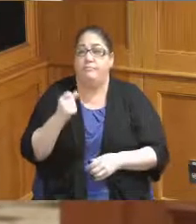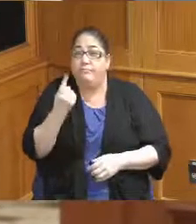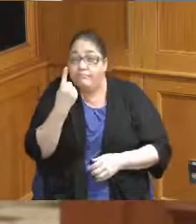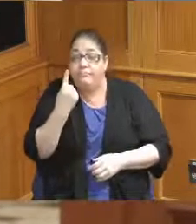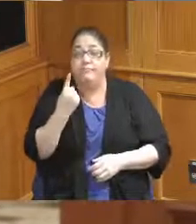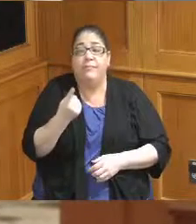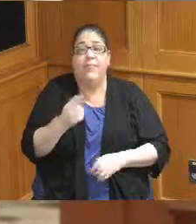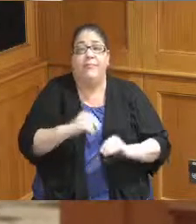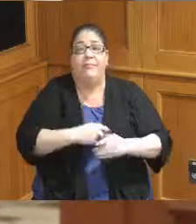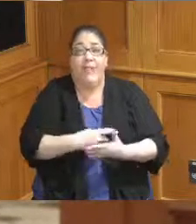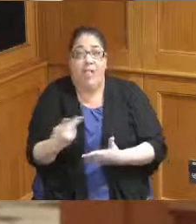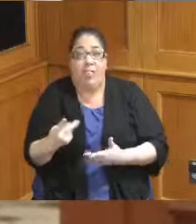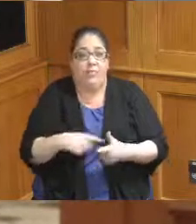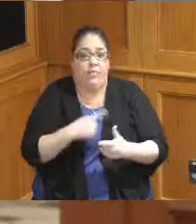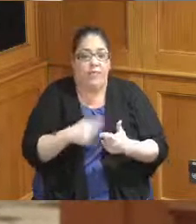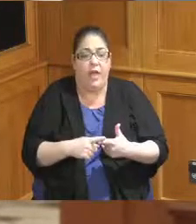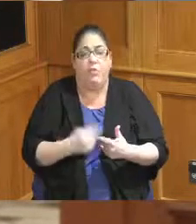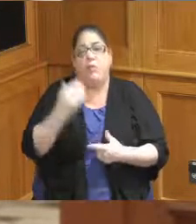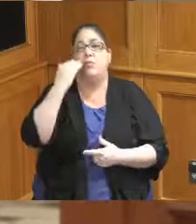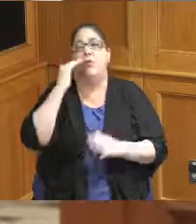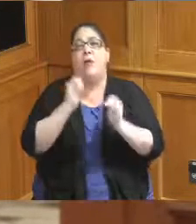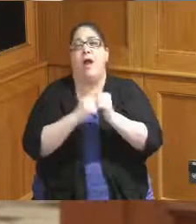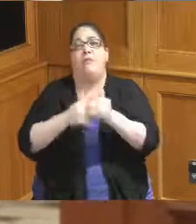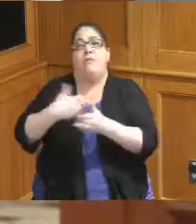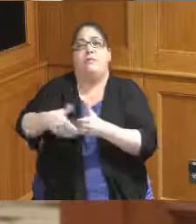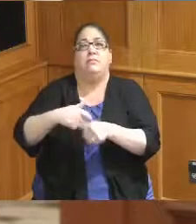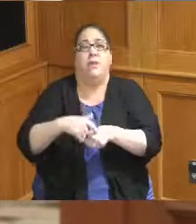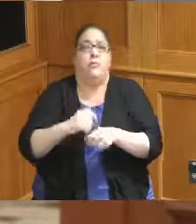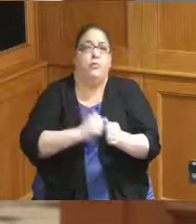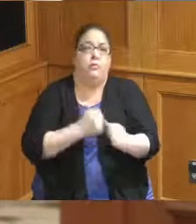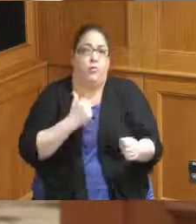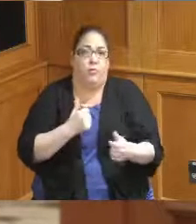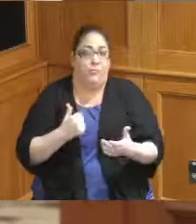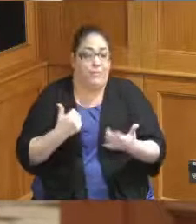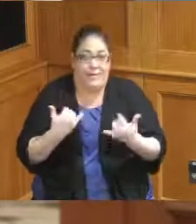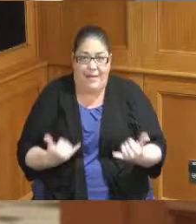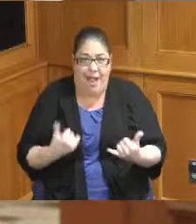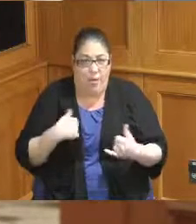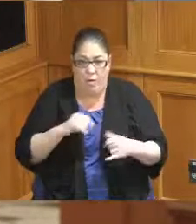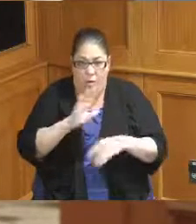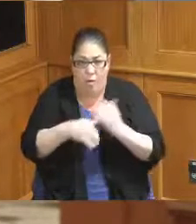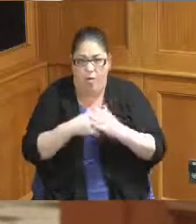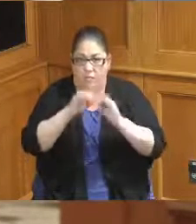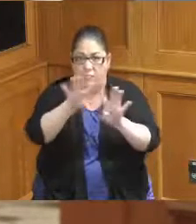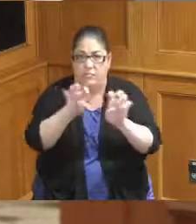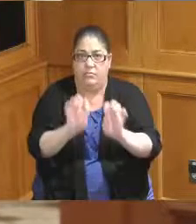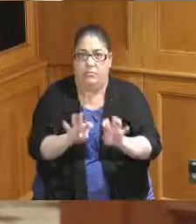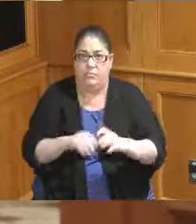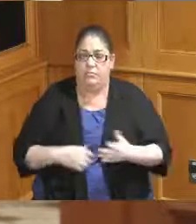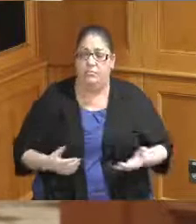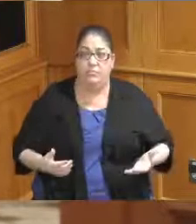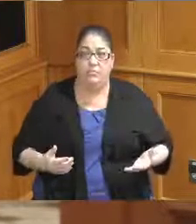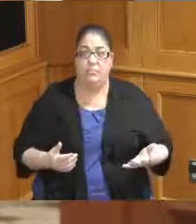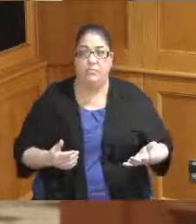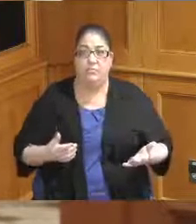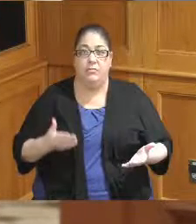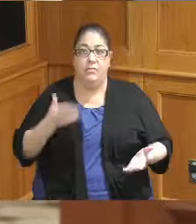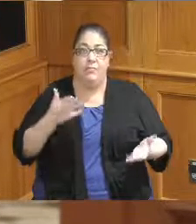how to behave and react the next time it's it can be as simple as making a test call from